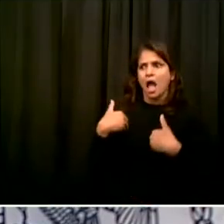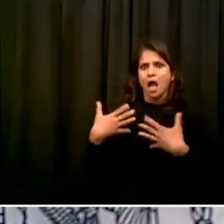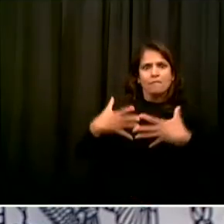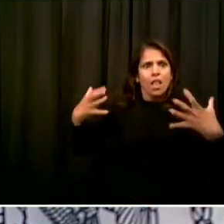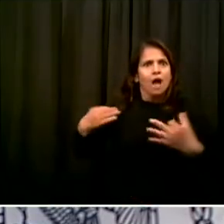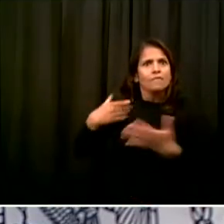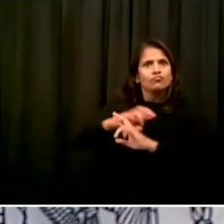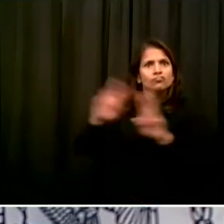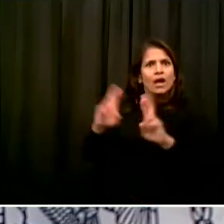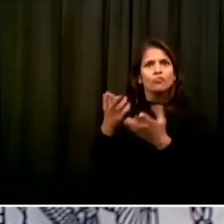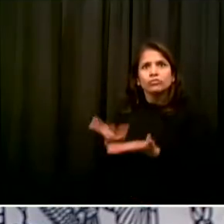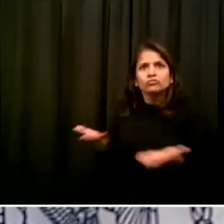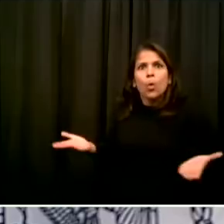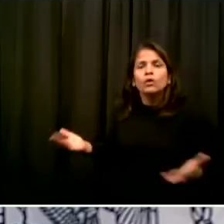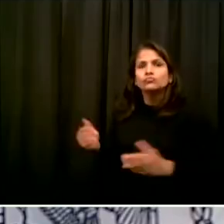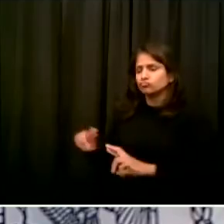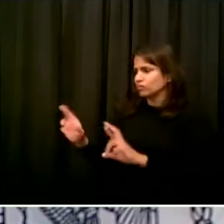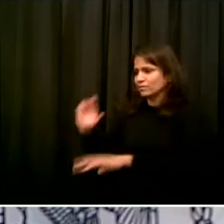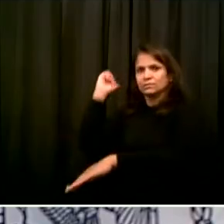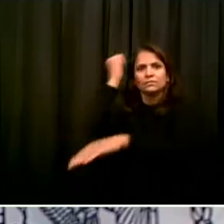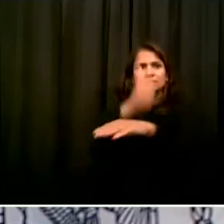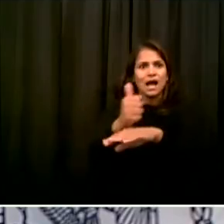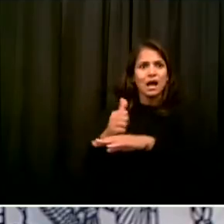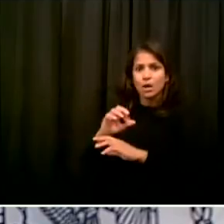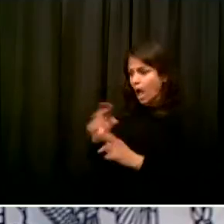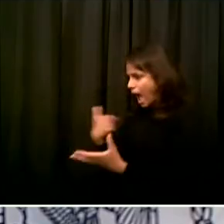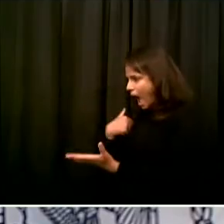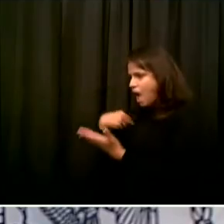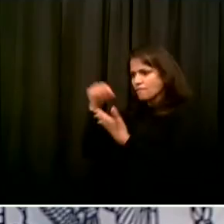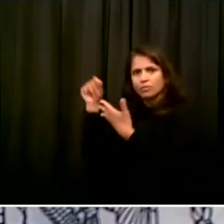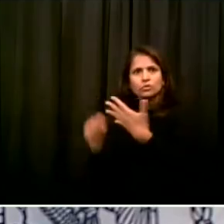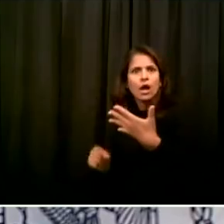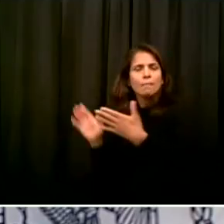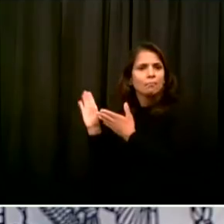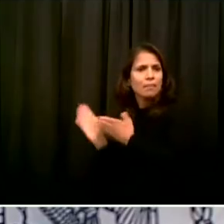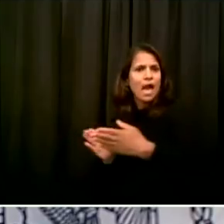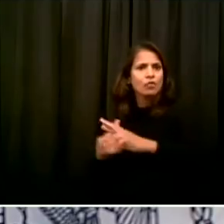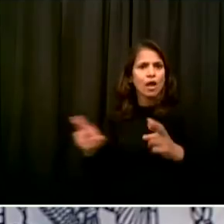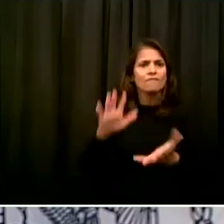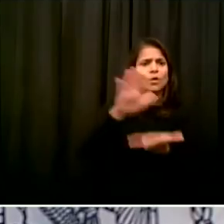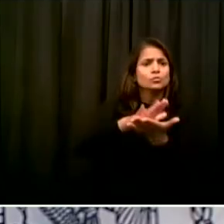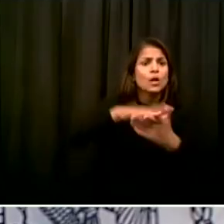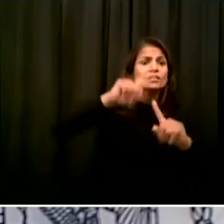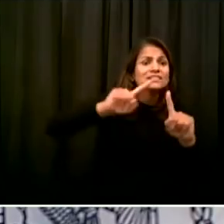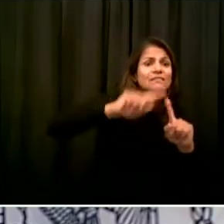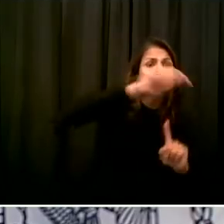THIS MUCH TIME, TO HAVE EVERYONE REA DYIN TIME.